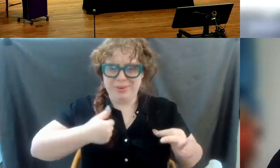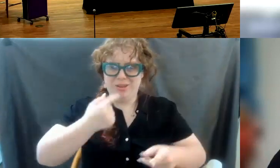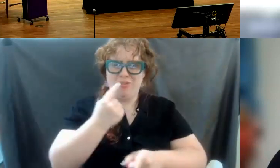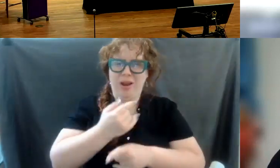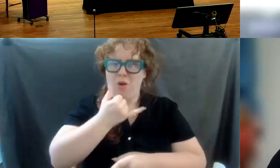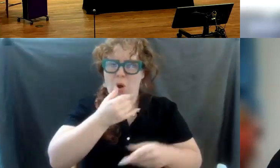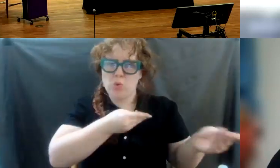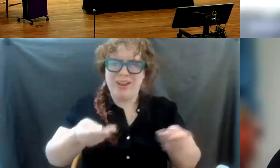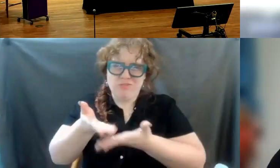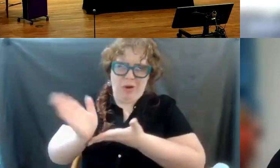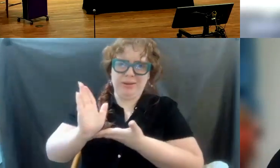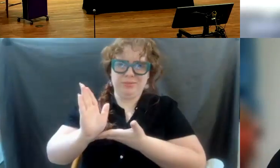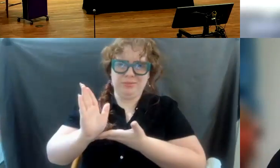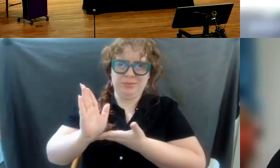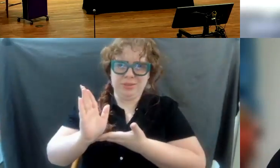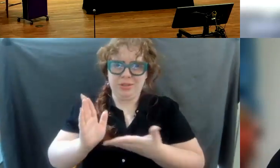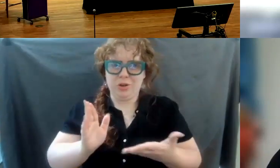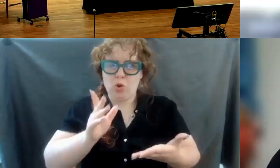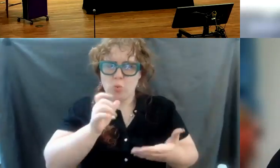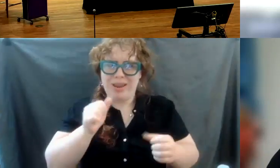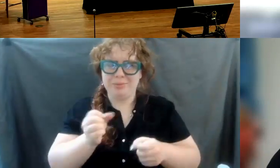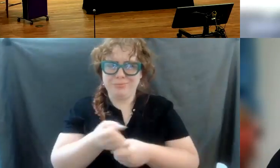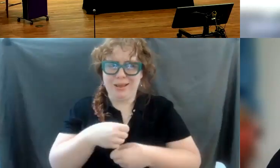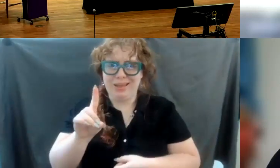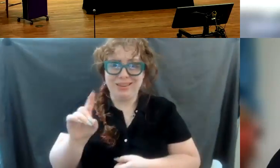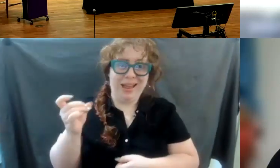about ability or not, mental, physical or otherwise.